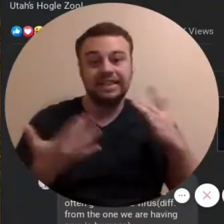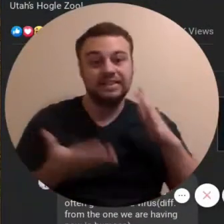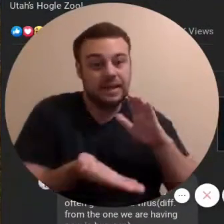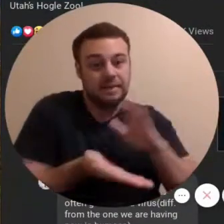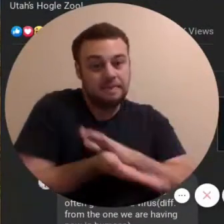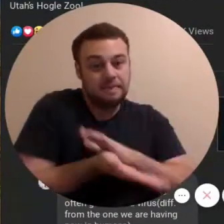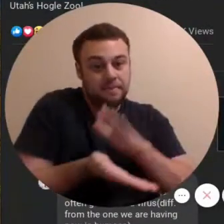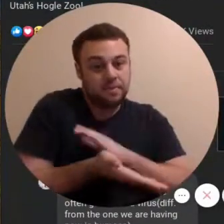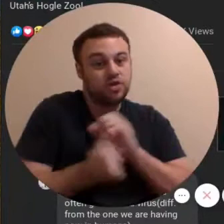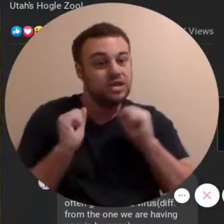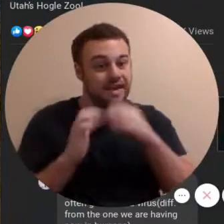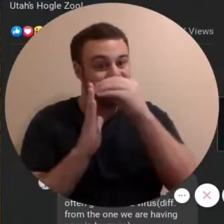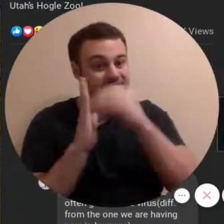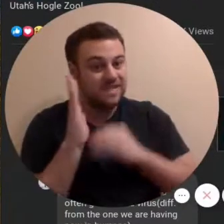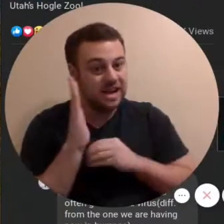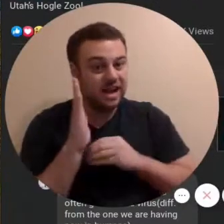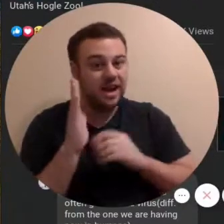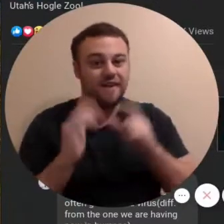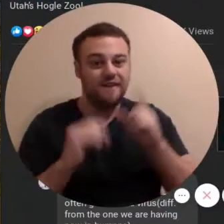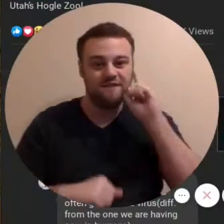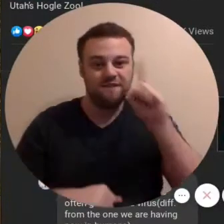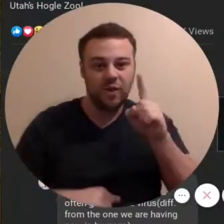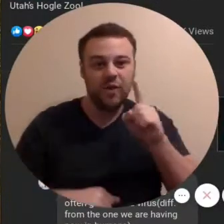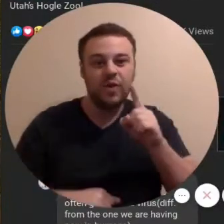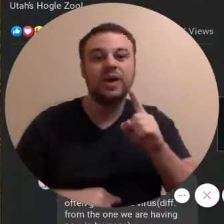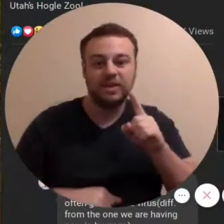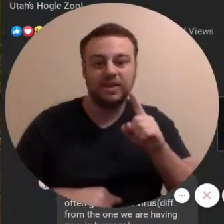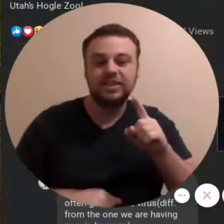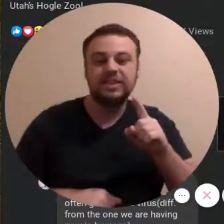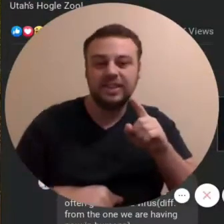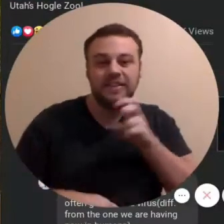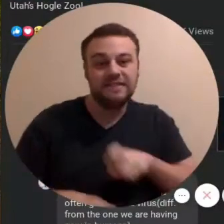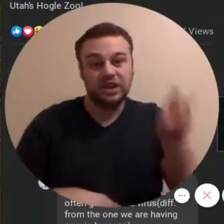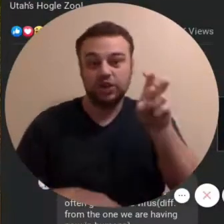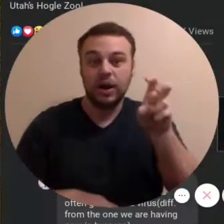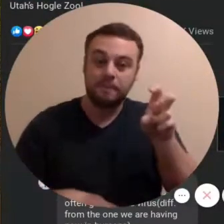through these Facebook Lives. Every day at 11:30, by the way, here's a little reminder.